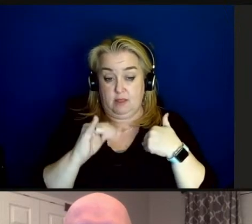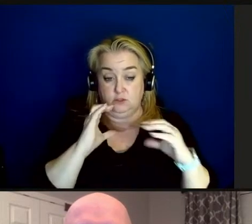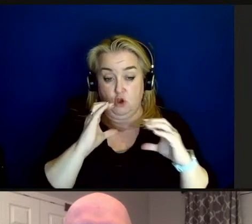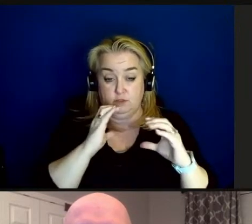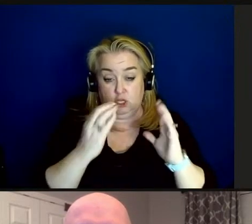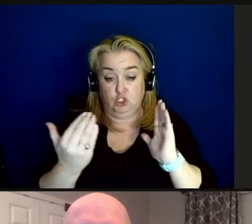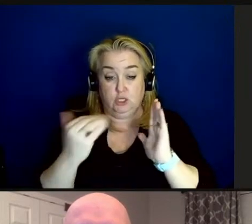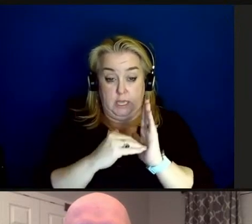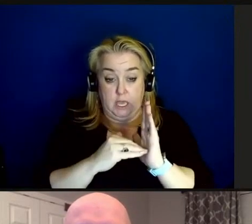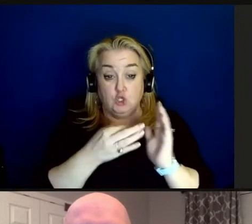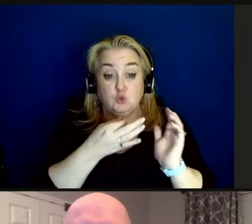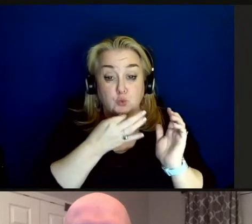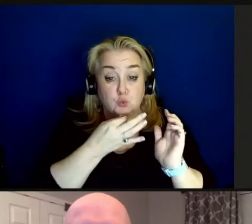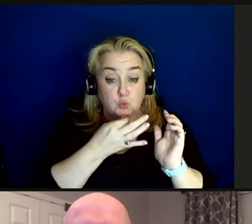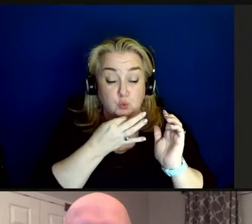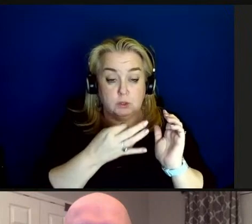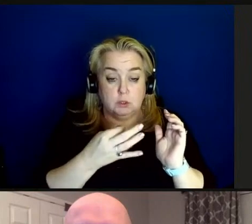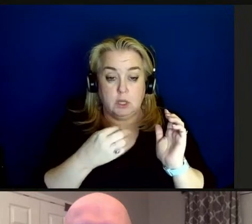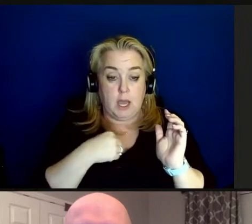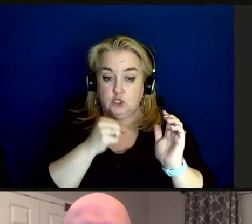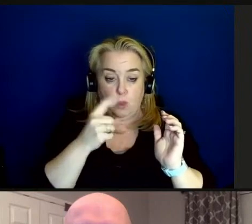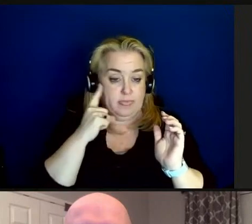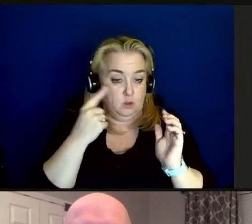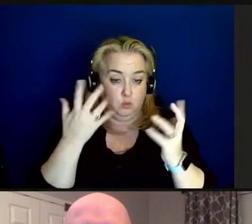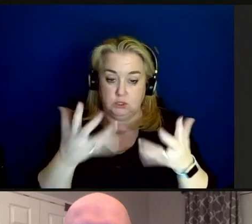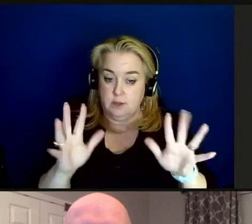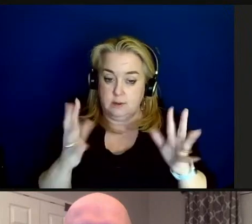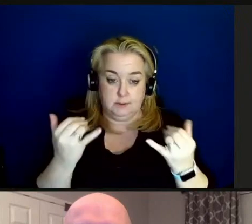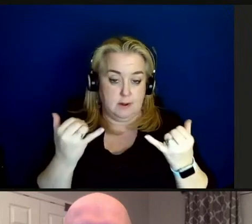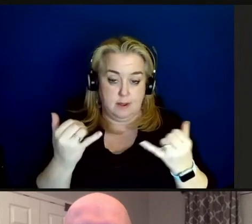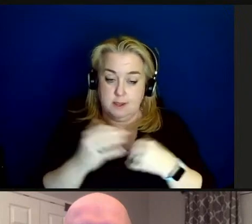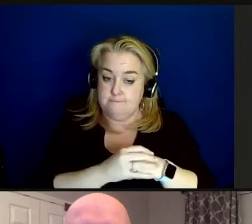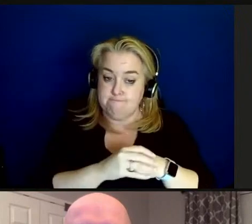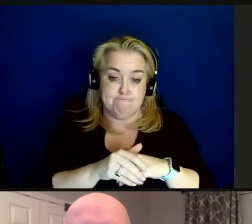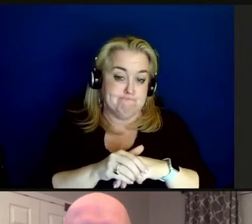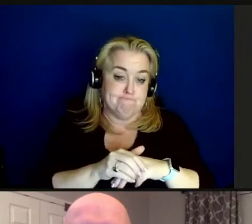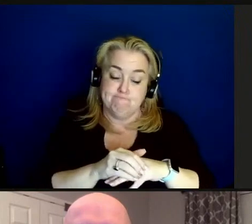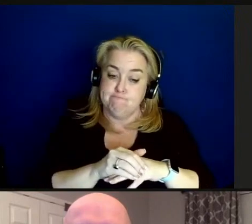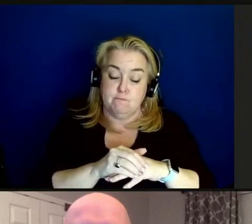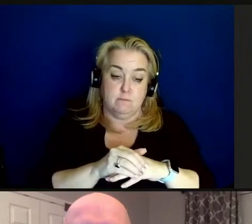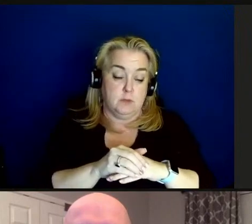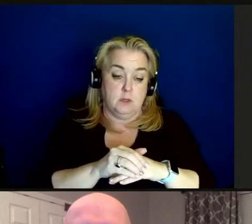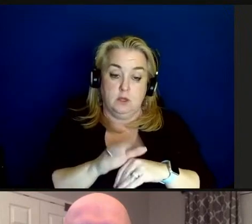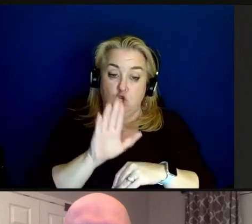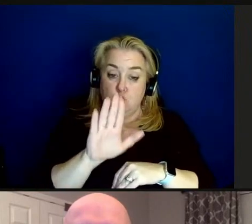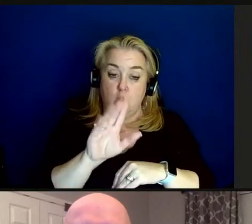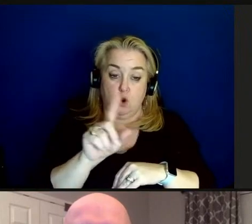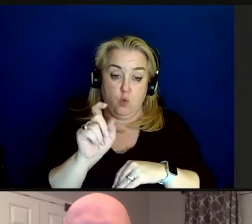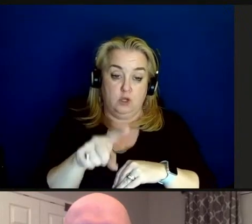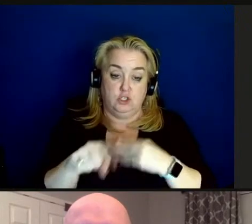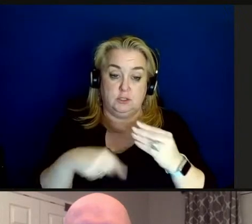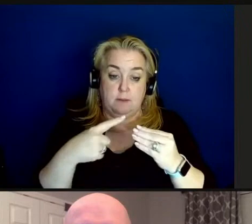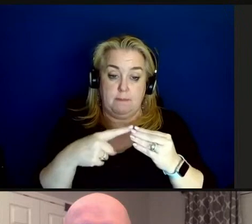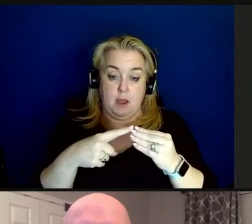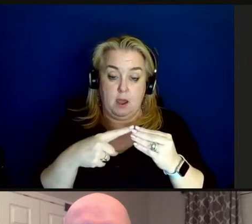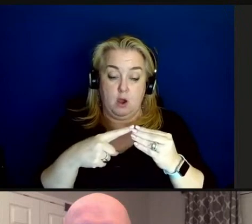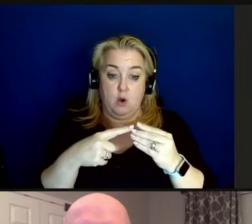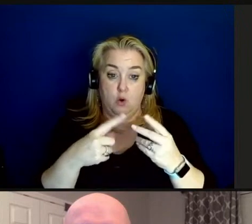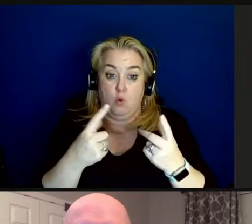WHAT DOES THAT MEAN? SO I HOPE THAT WE HAVE AN OPPORTUNITY TO COME BACK TO